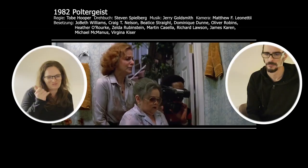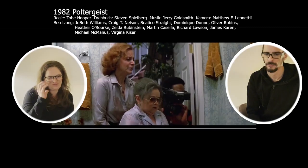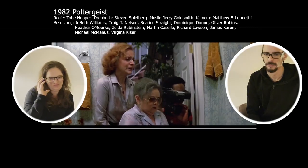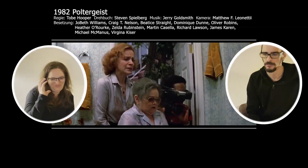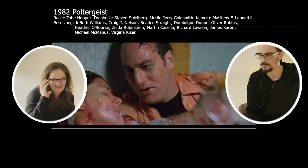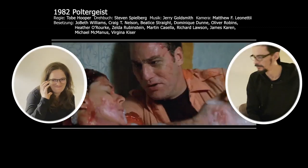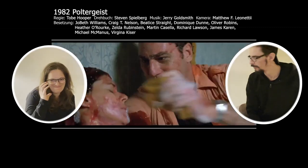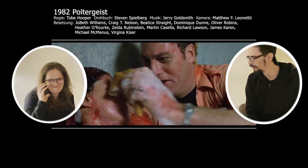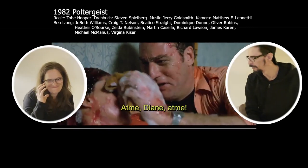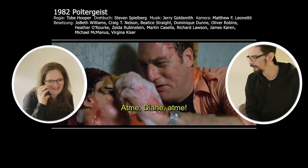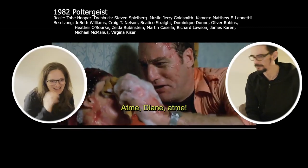He has a big camera.